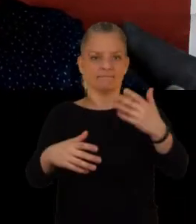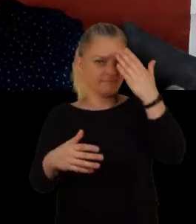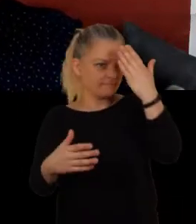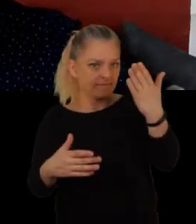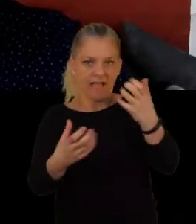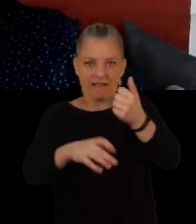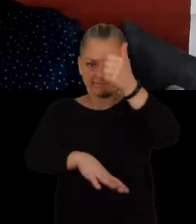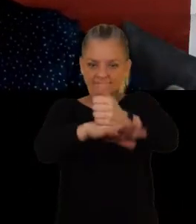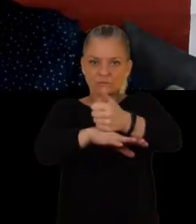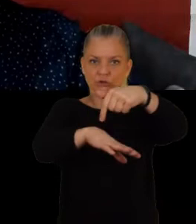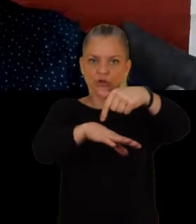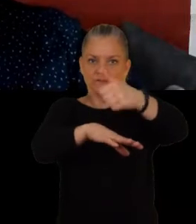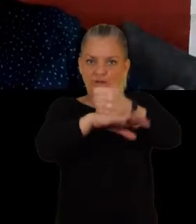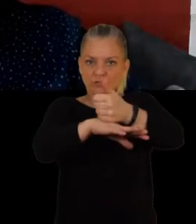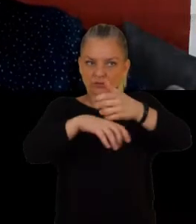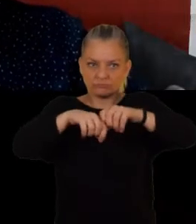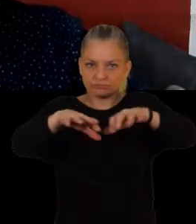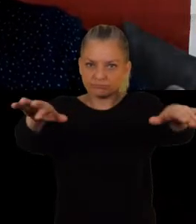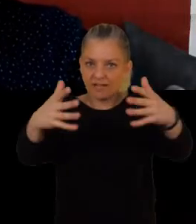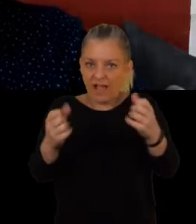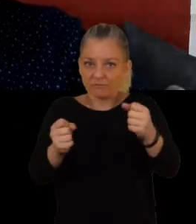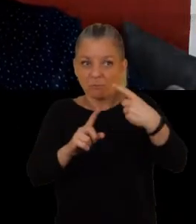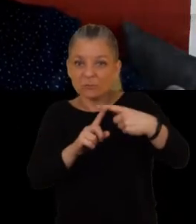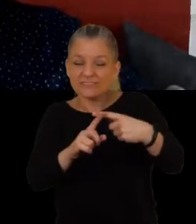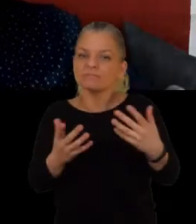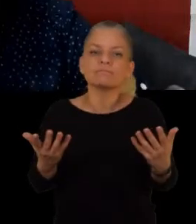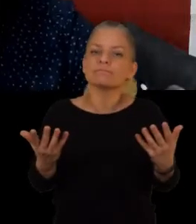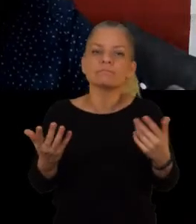i don't know if we had the most solid foundation so you know not all positive but that that